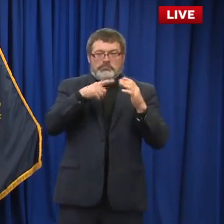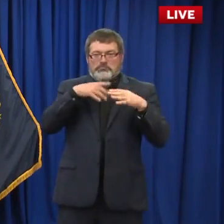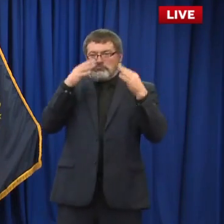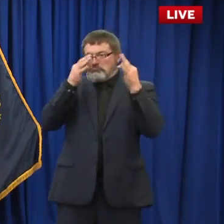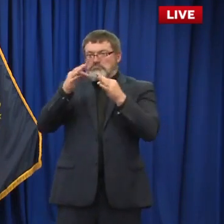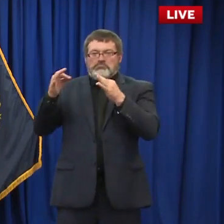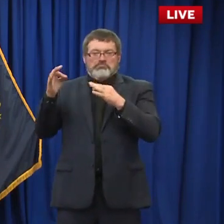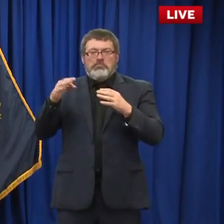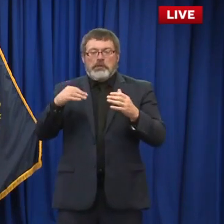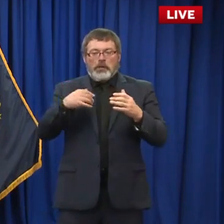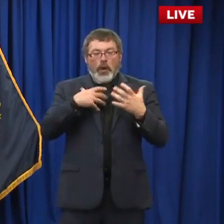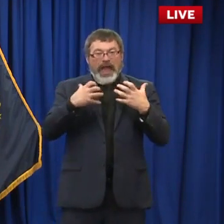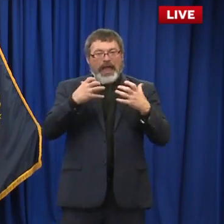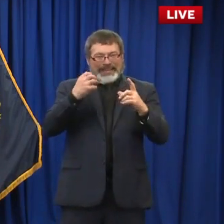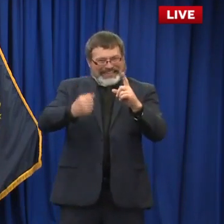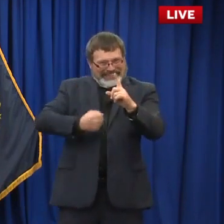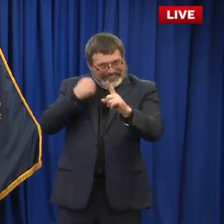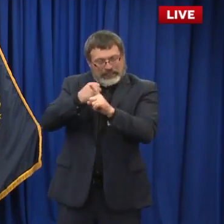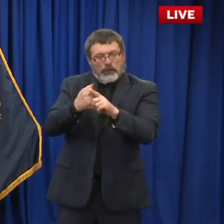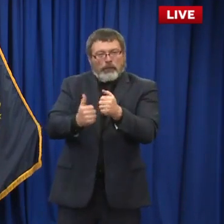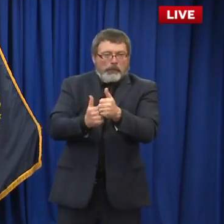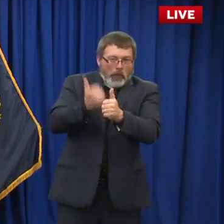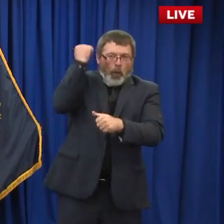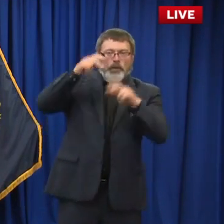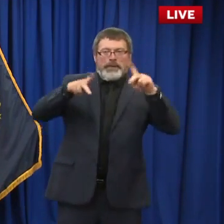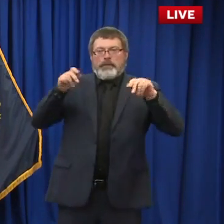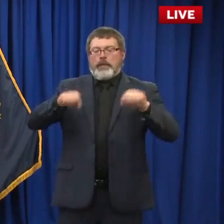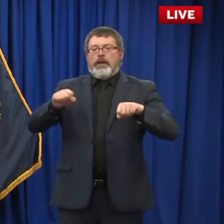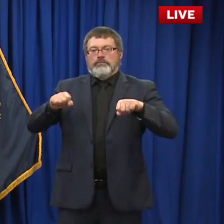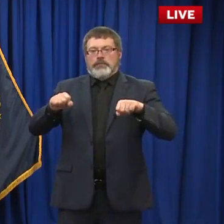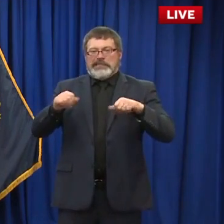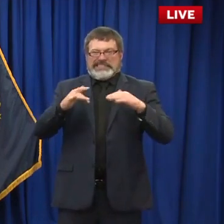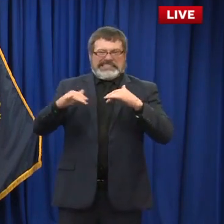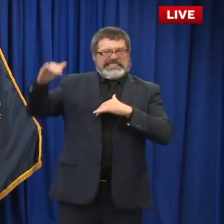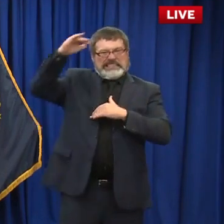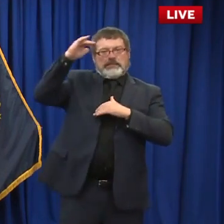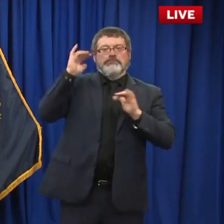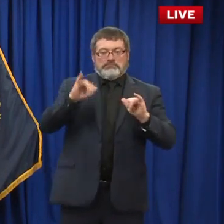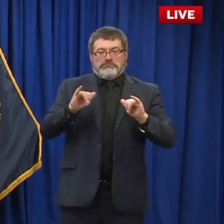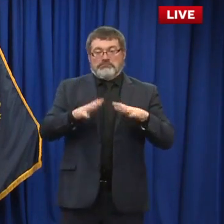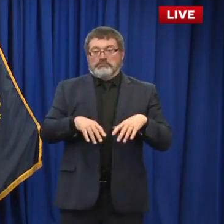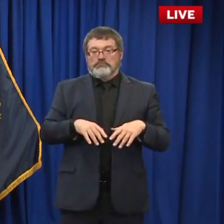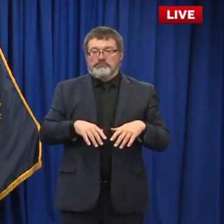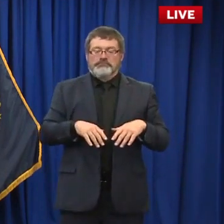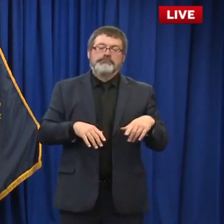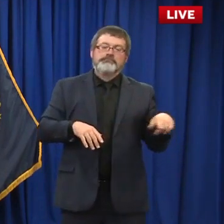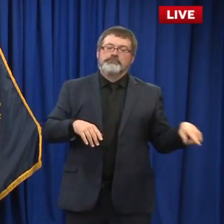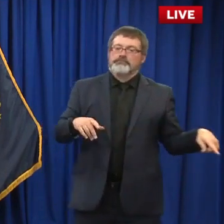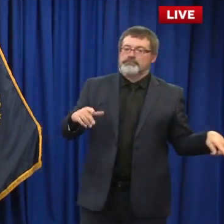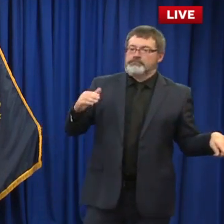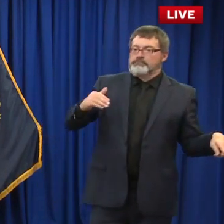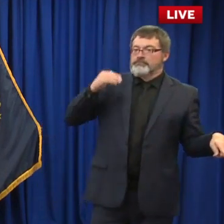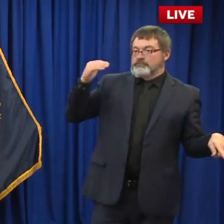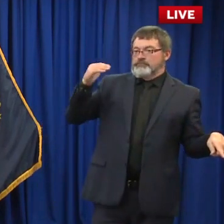I KNOW THEY WORKED VERY VERY HARD TO ACHIEVE THAT AND THEY ARE WORKING ON THOSE FINAL CONTRACTS NOW.